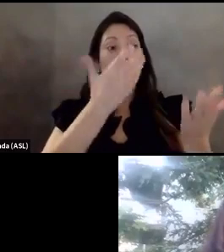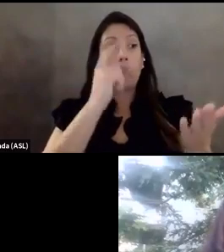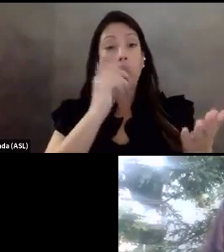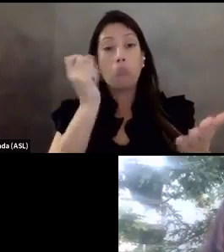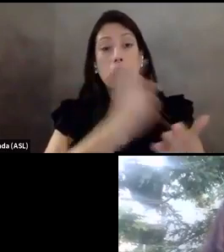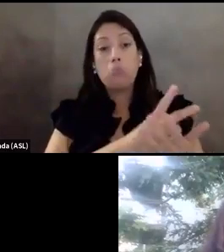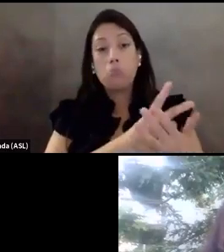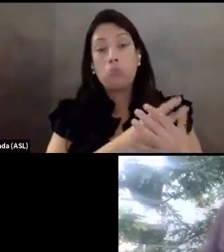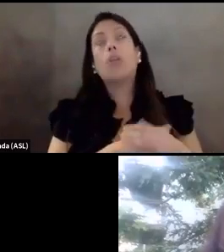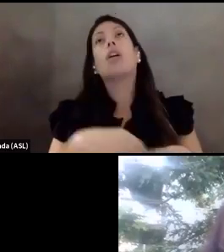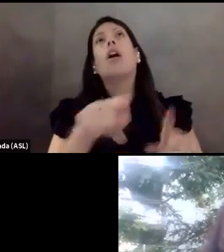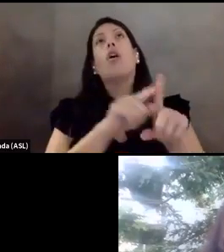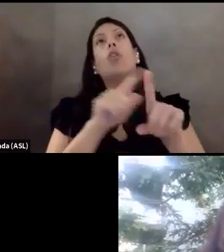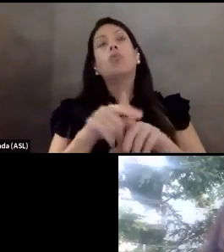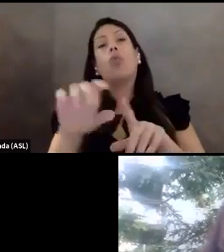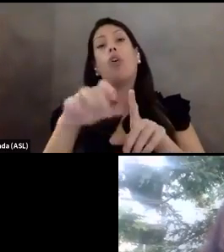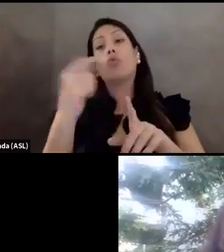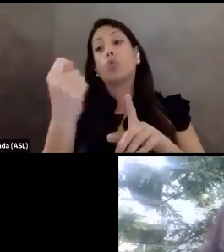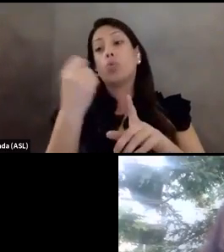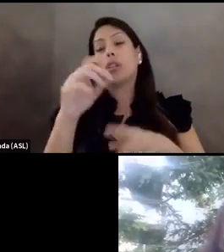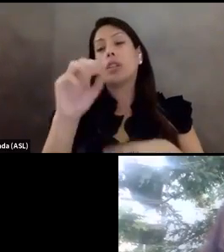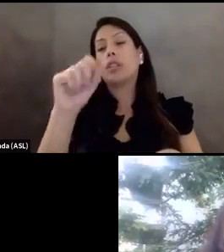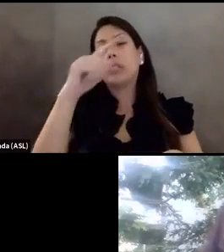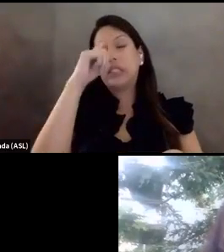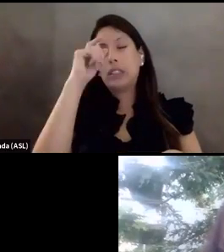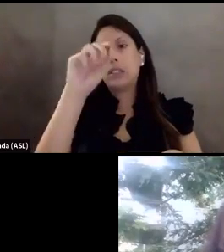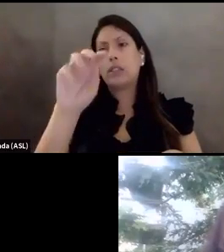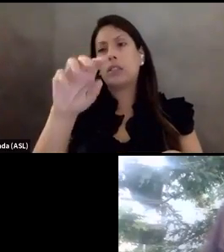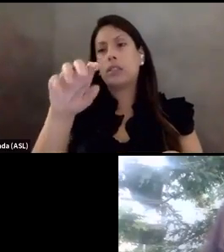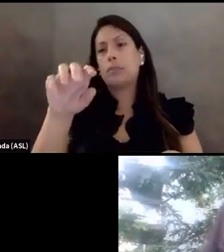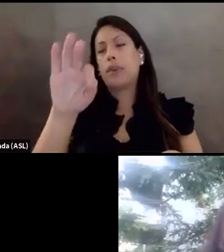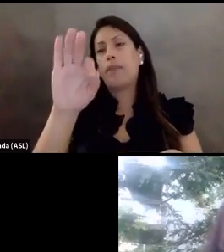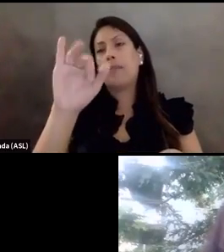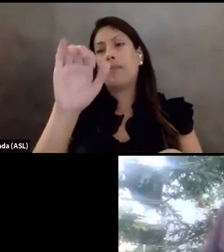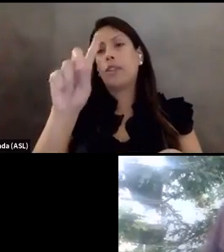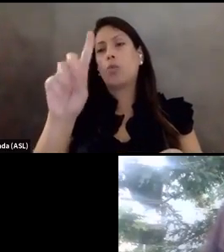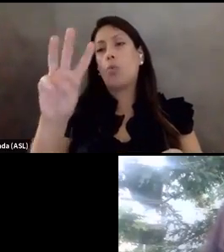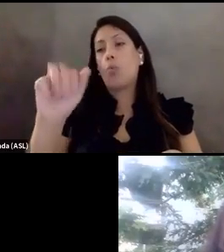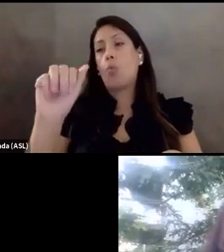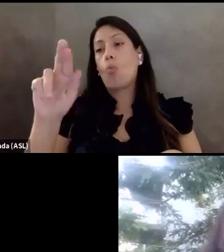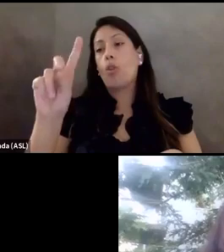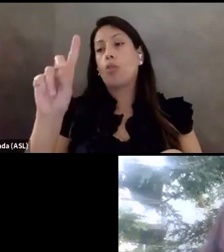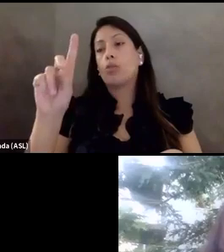Sommerfield Waldorf to CDP with the recommendation for approval.